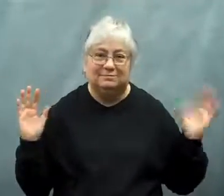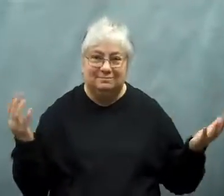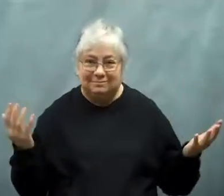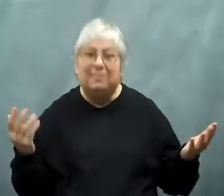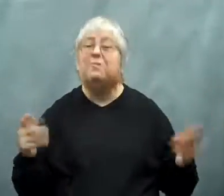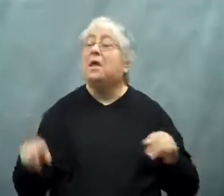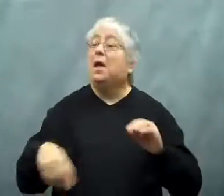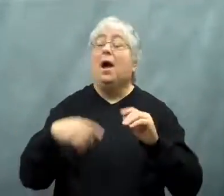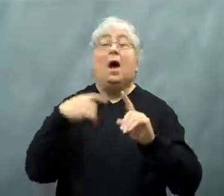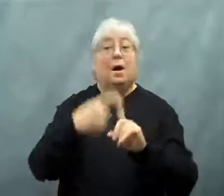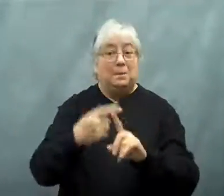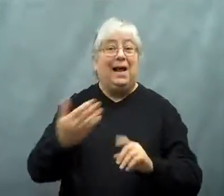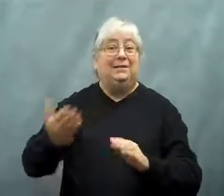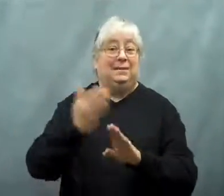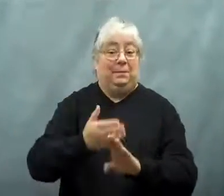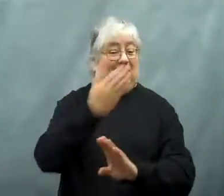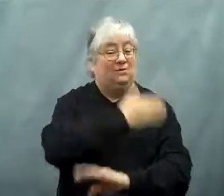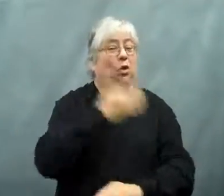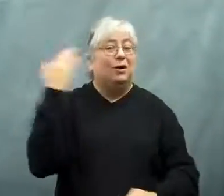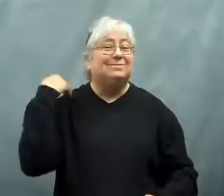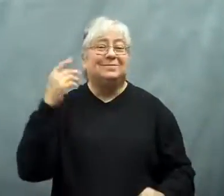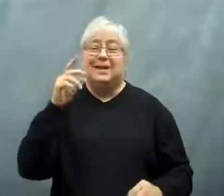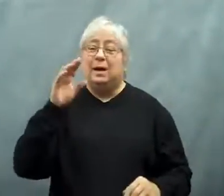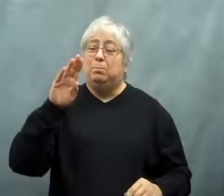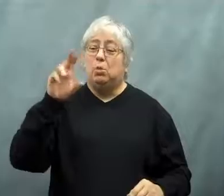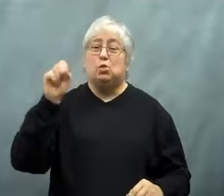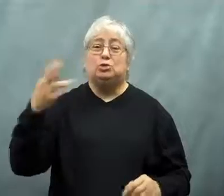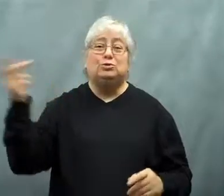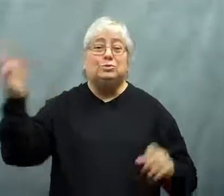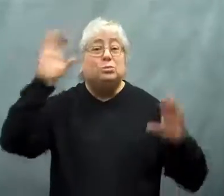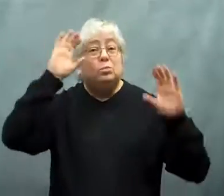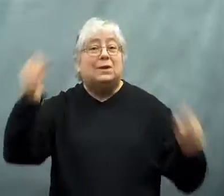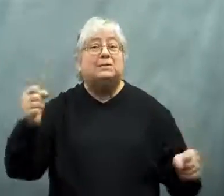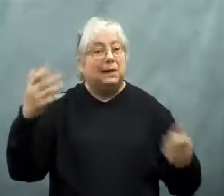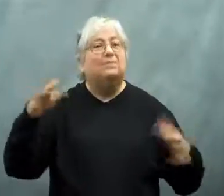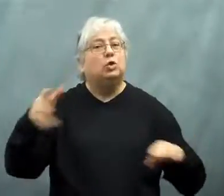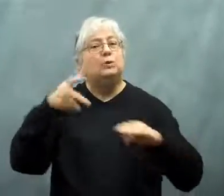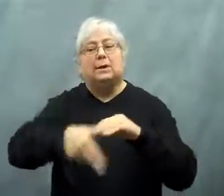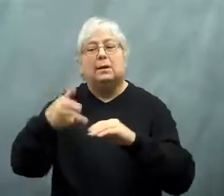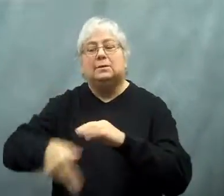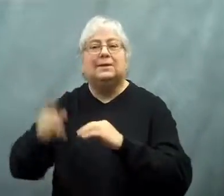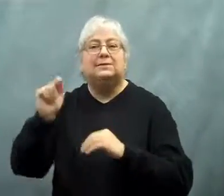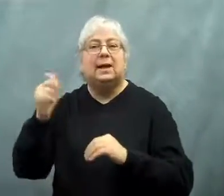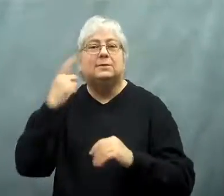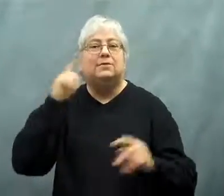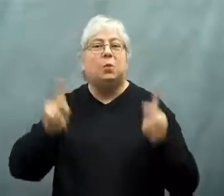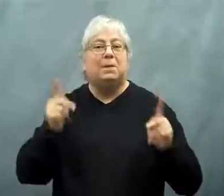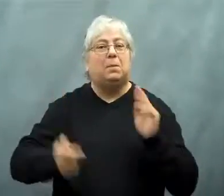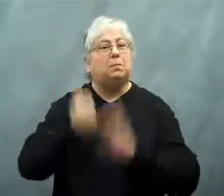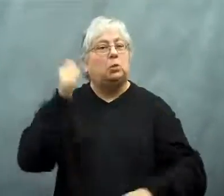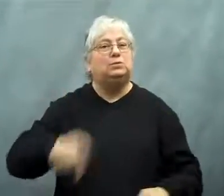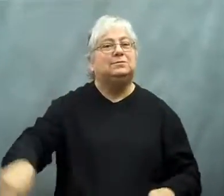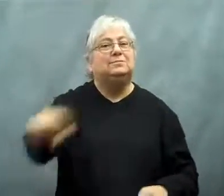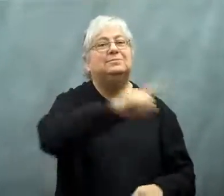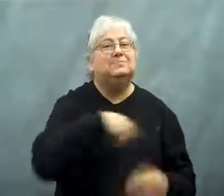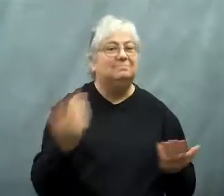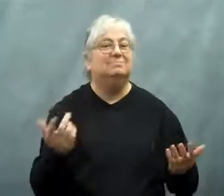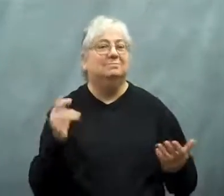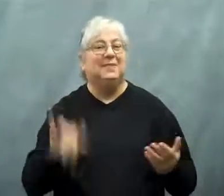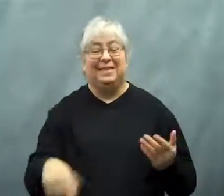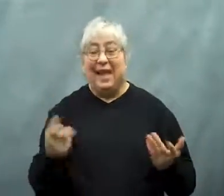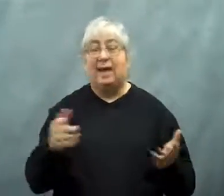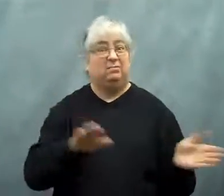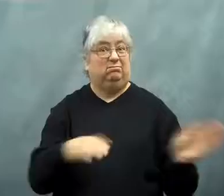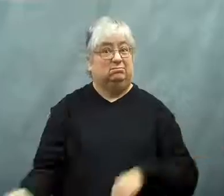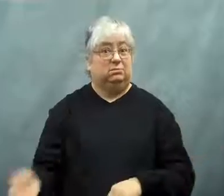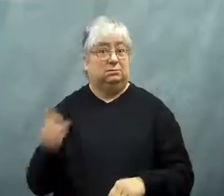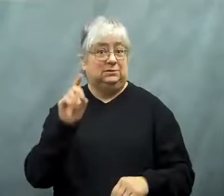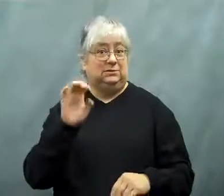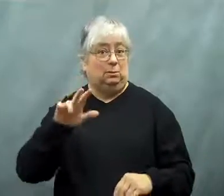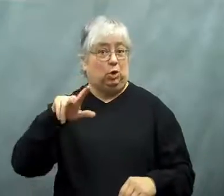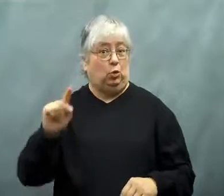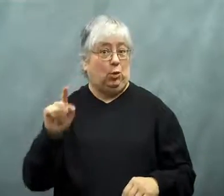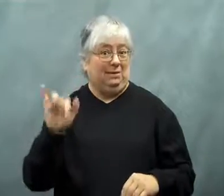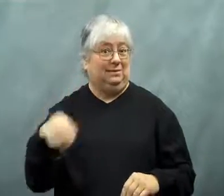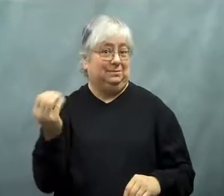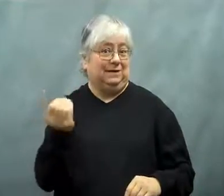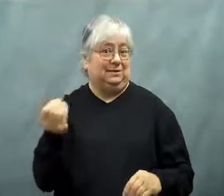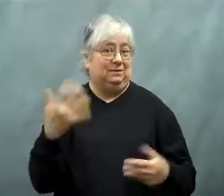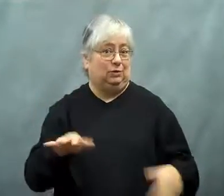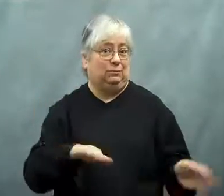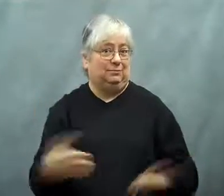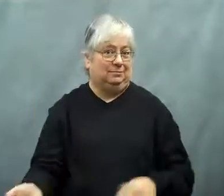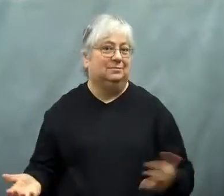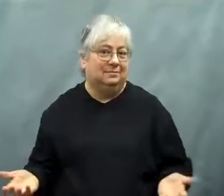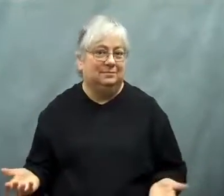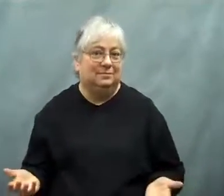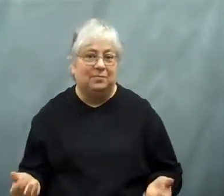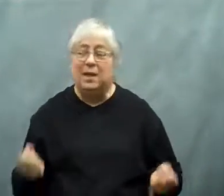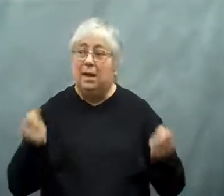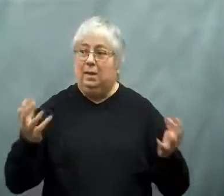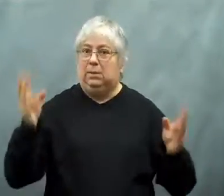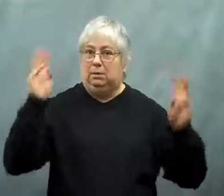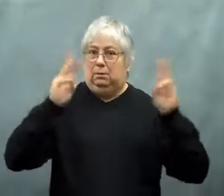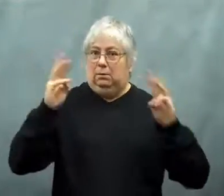In addition, during Bush's presidency, there was a tax cut instituted.